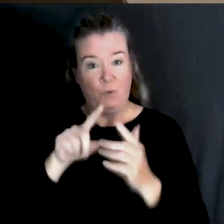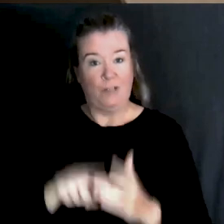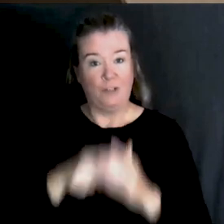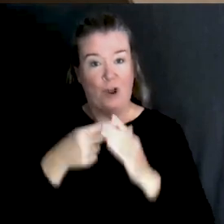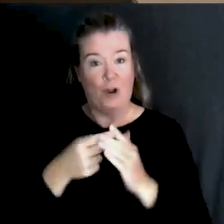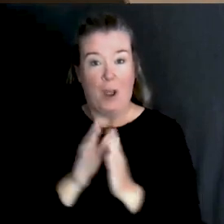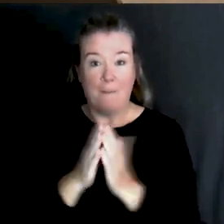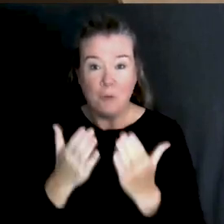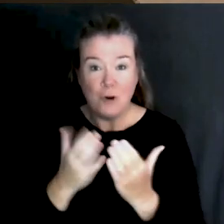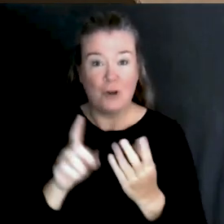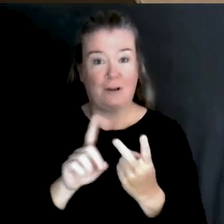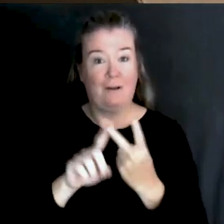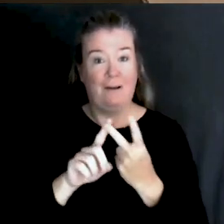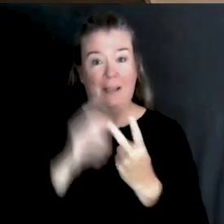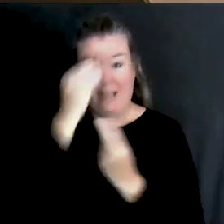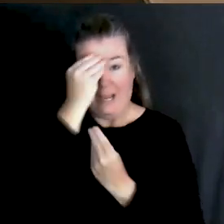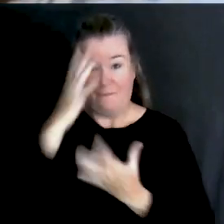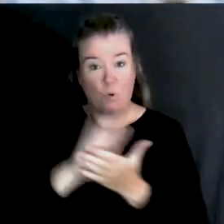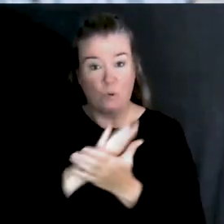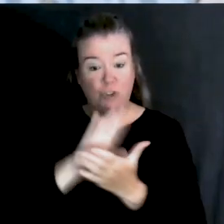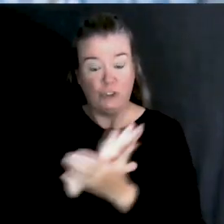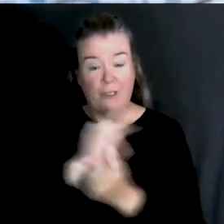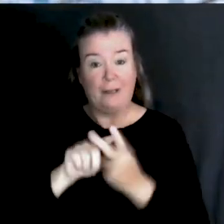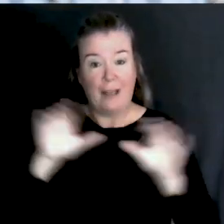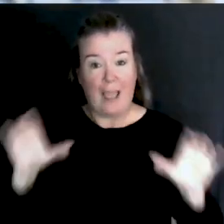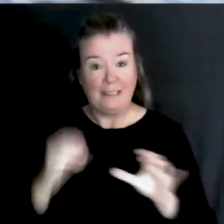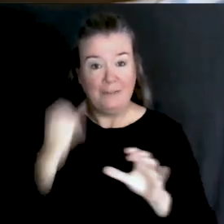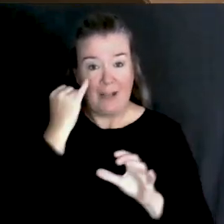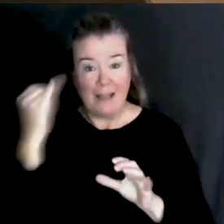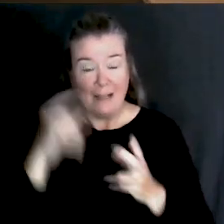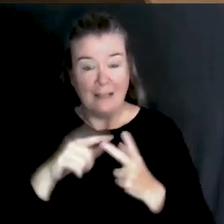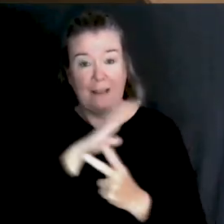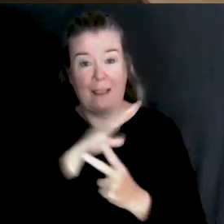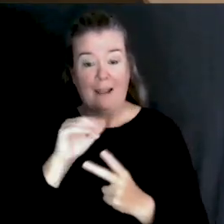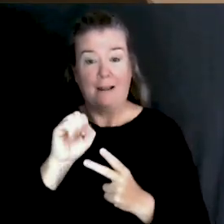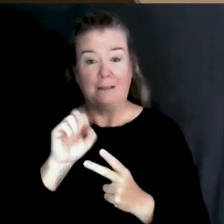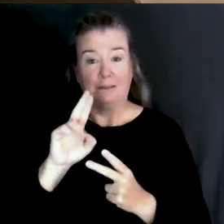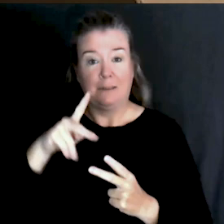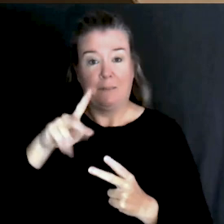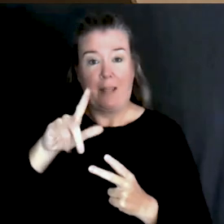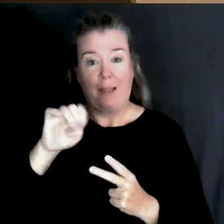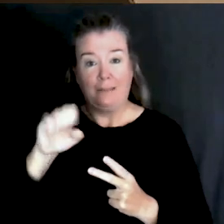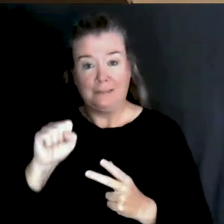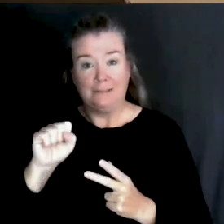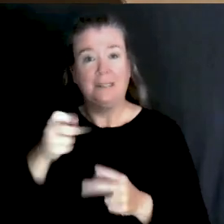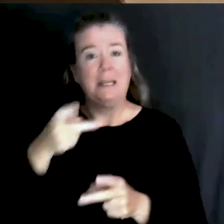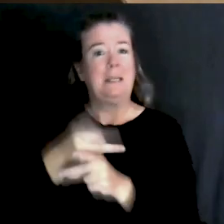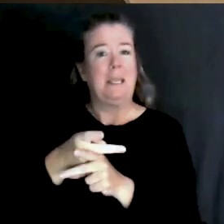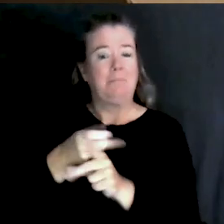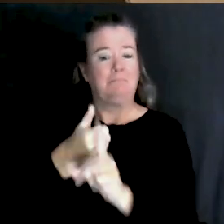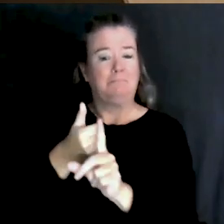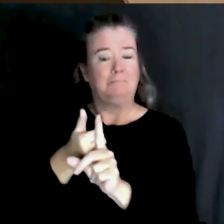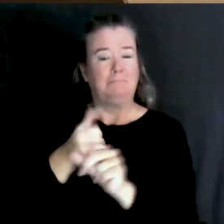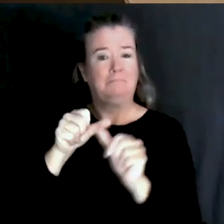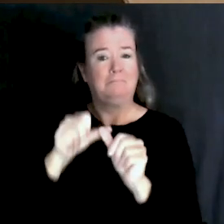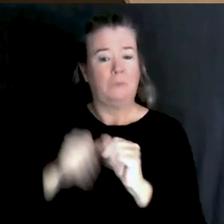A book, the info sheet, activity ideas, and supplies. You can keep it for up to four weeks.